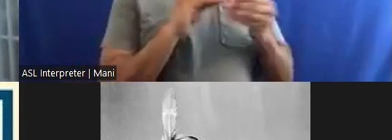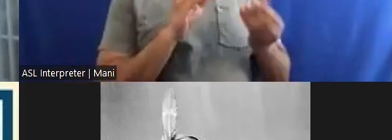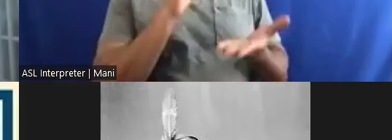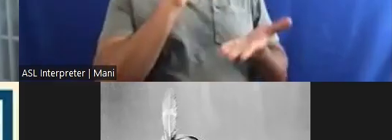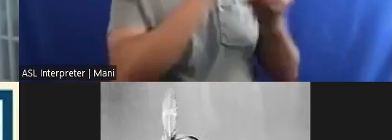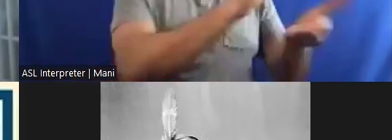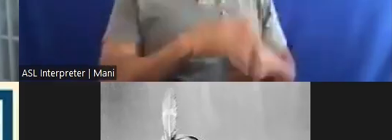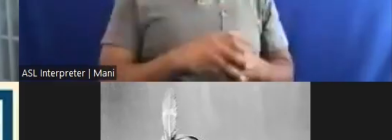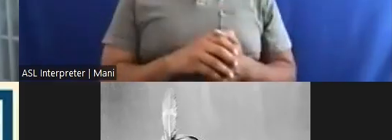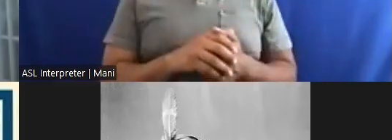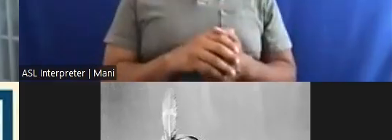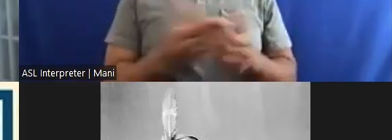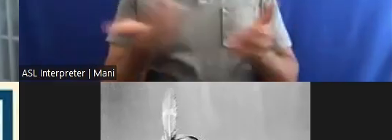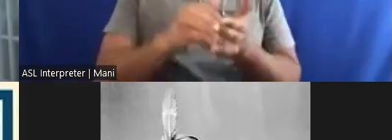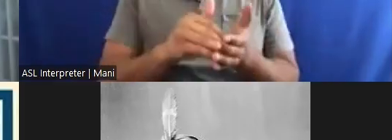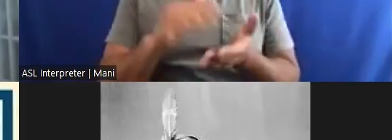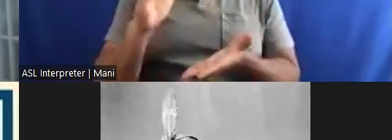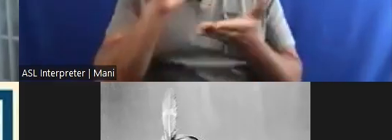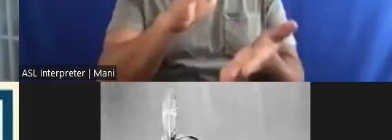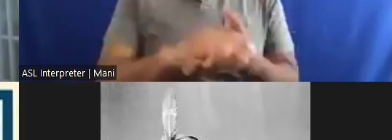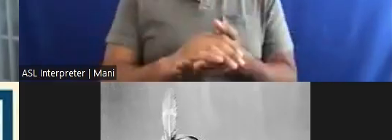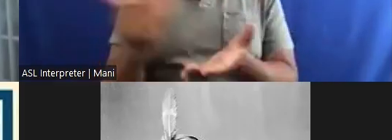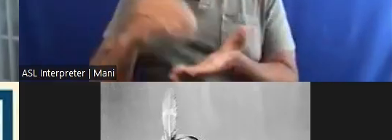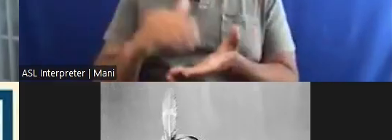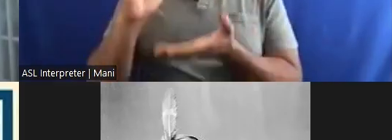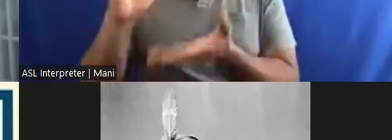over and over and have been trying to figure out ways to get around that.